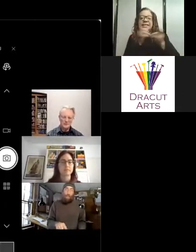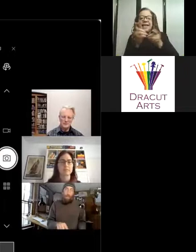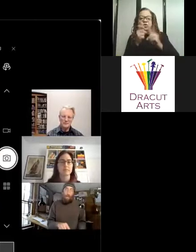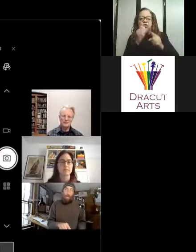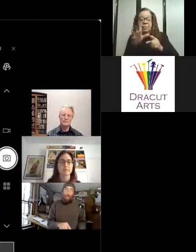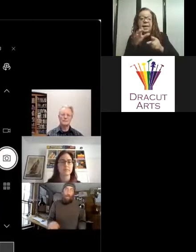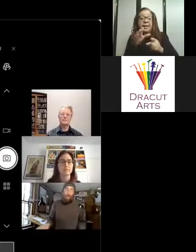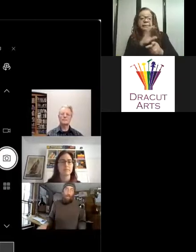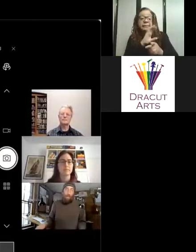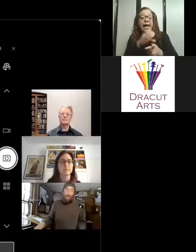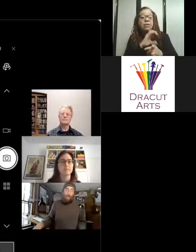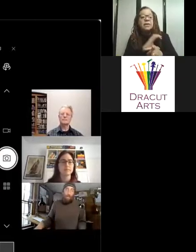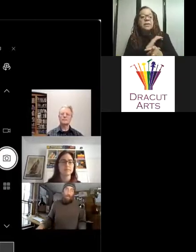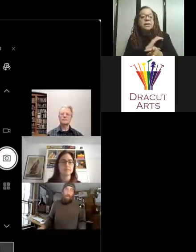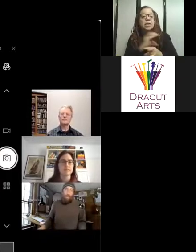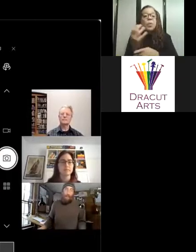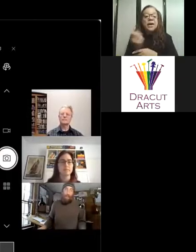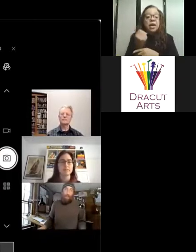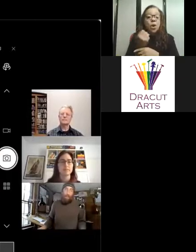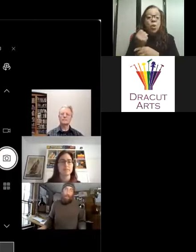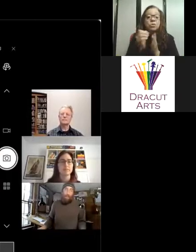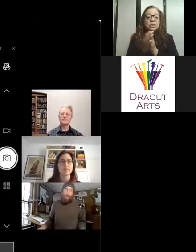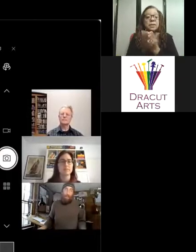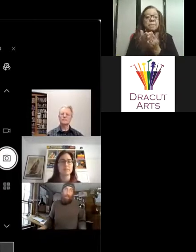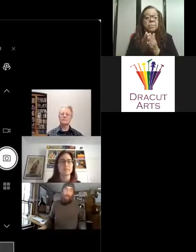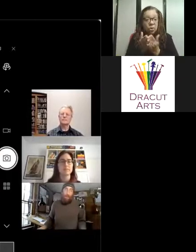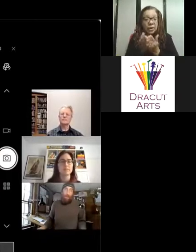the way he holds the book, the way he's gathered in the darkness by the fire,